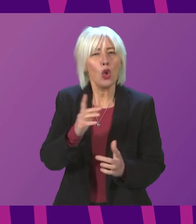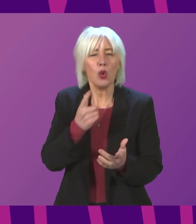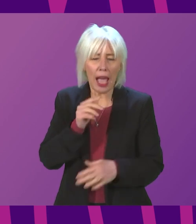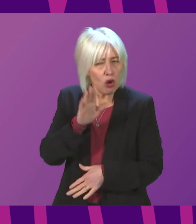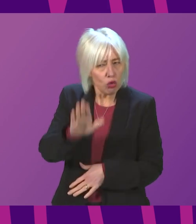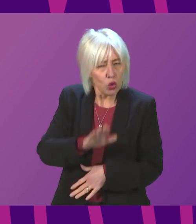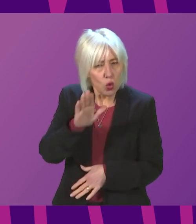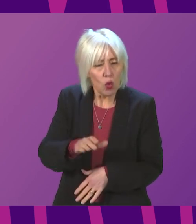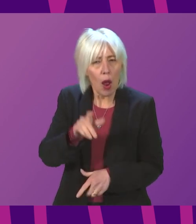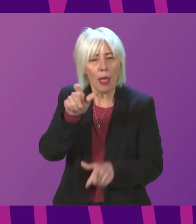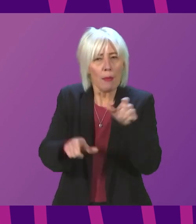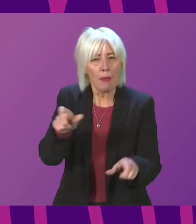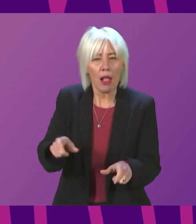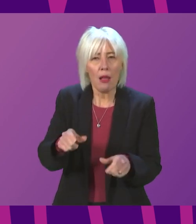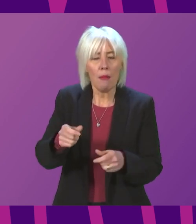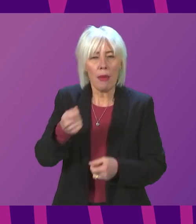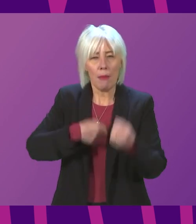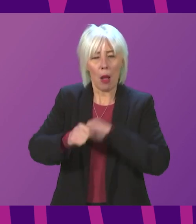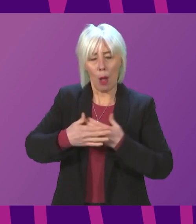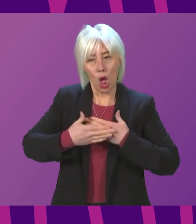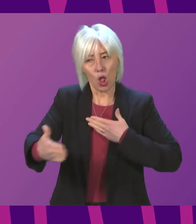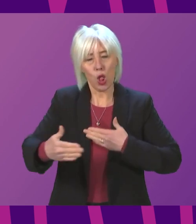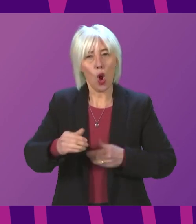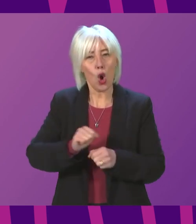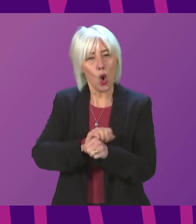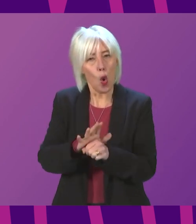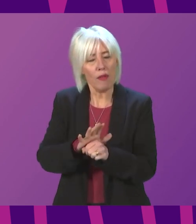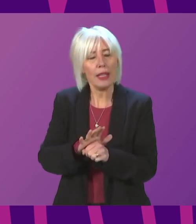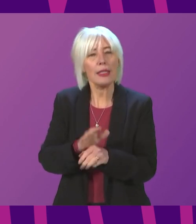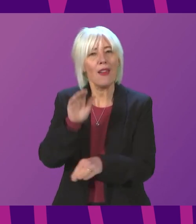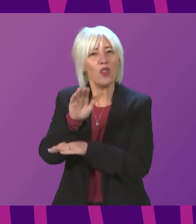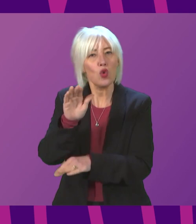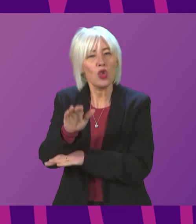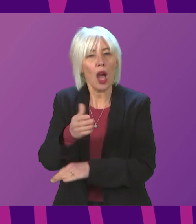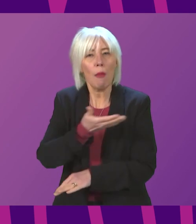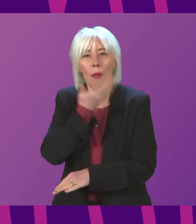may go on to develop long Covid in the future and who have not had a confirmatory PCR test